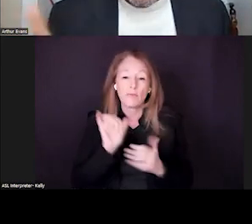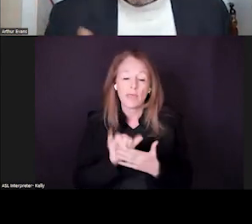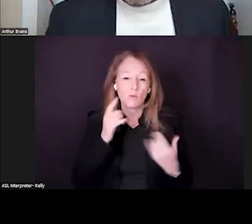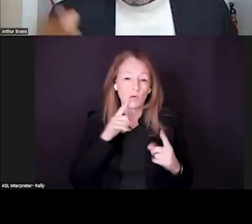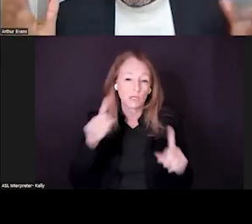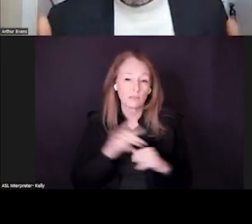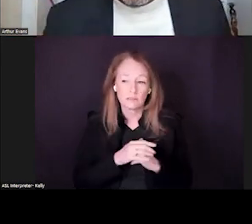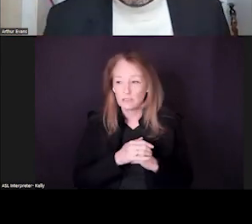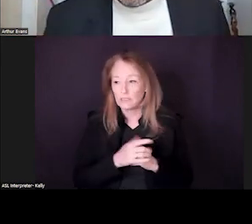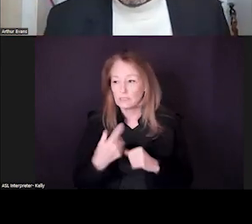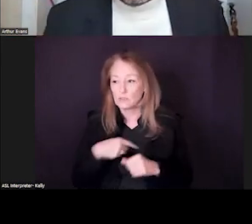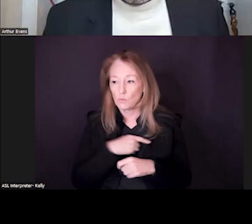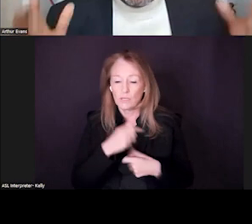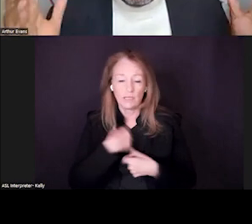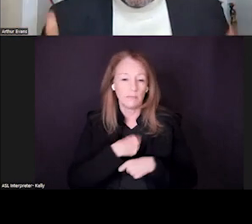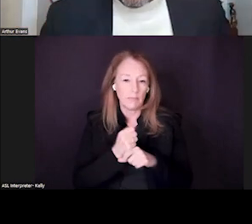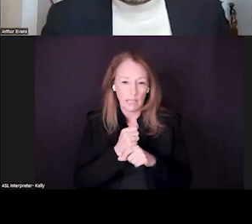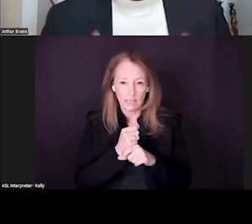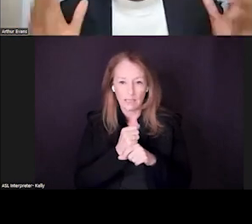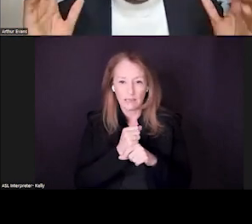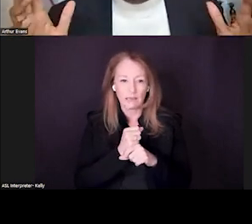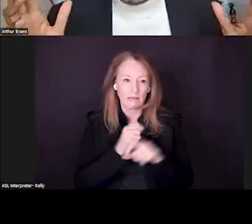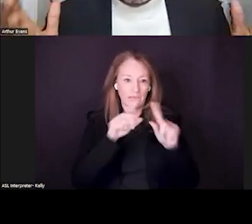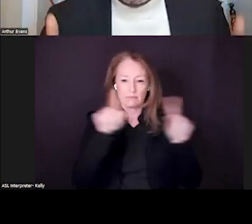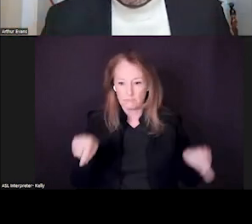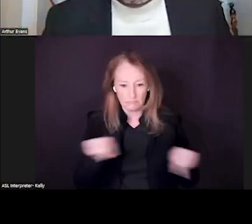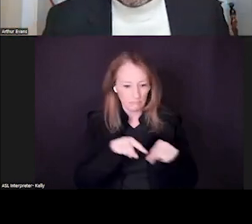A BLACK BOX, TREATMENT PROGRAM, RESIDENTIAL, PRIVATE PRACTICE,